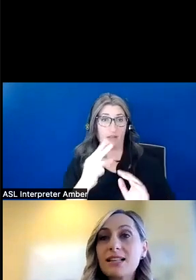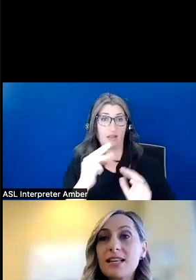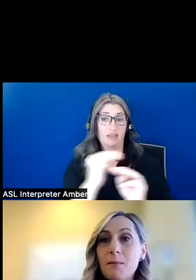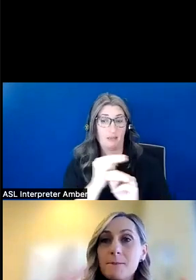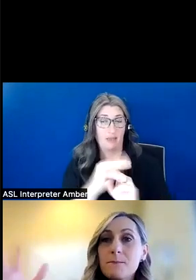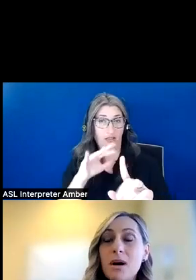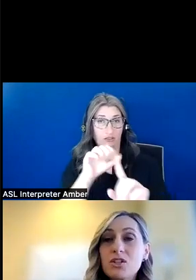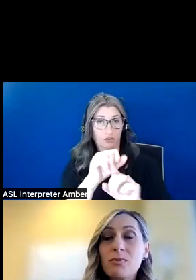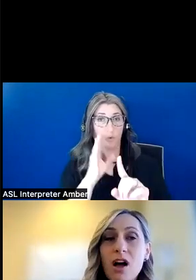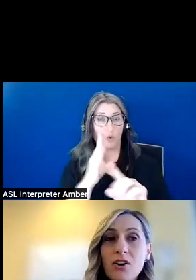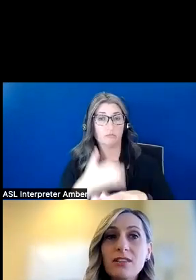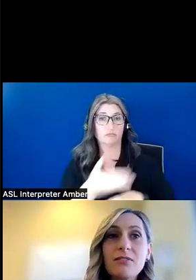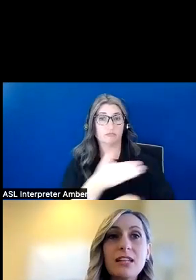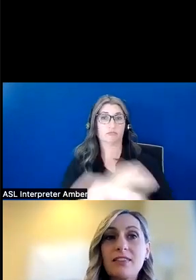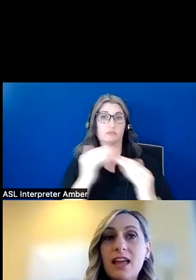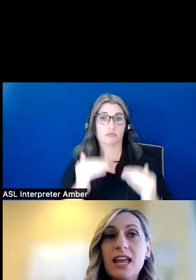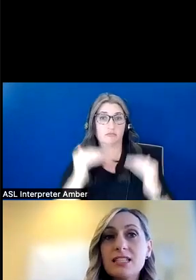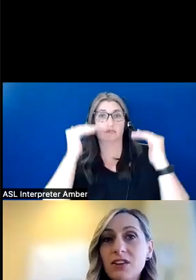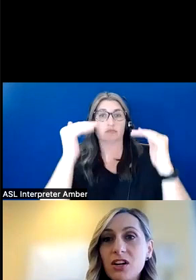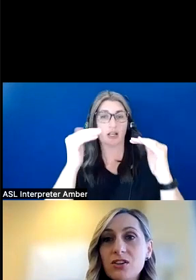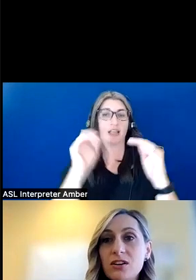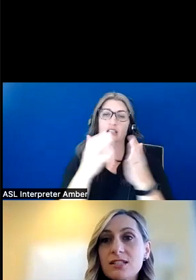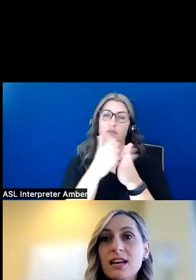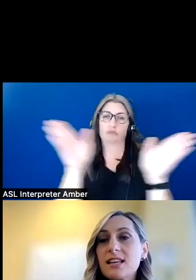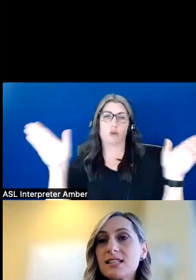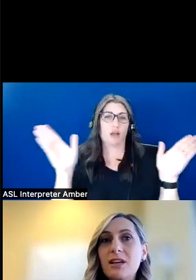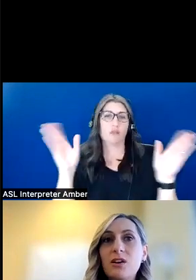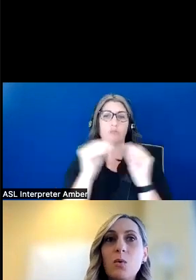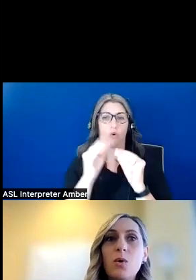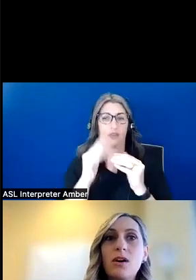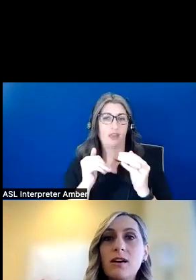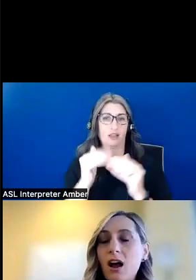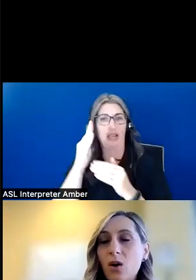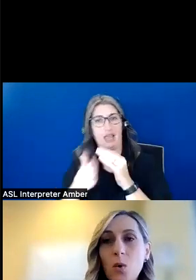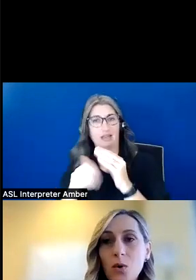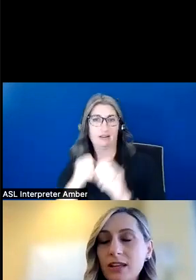And that's at a much broader level, like the end-of-year state assessment, or a quarterly